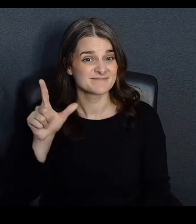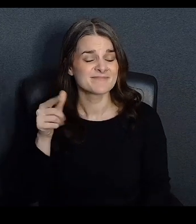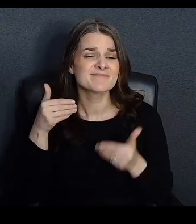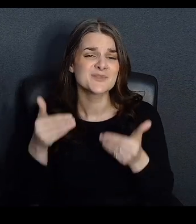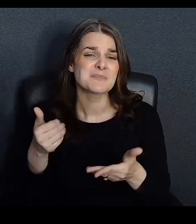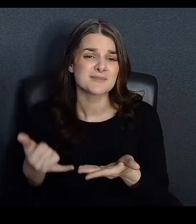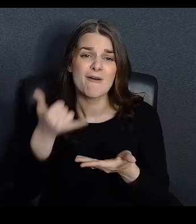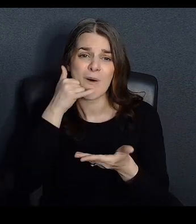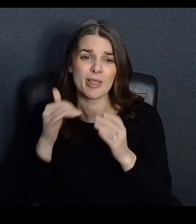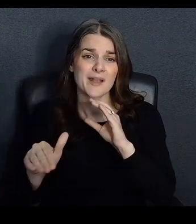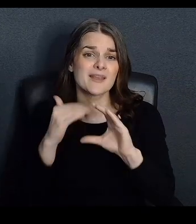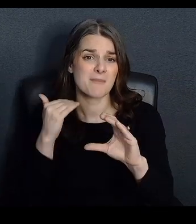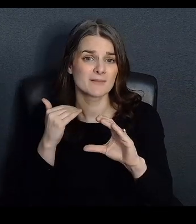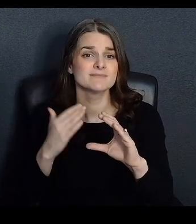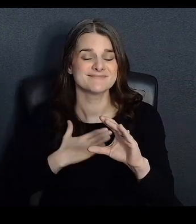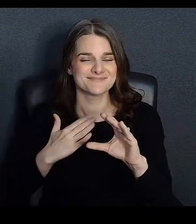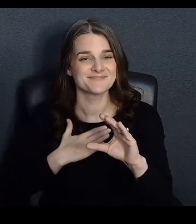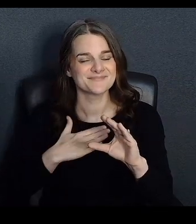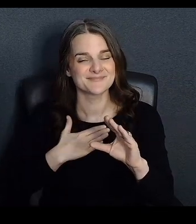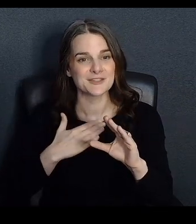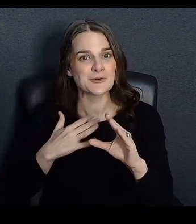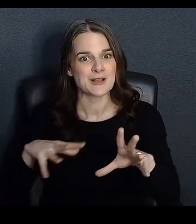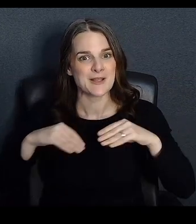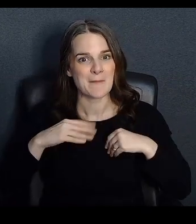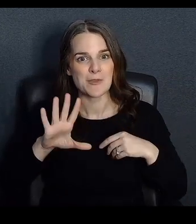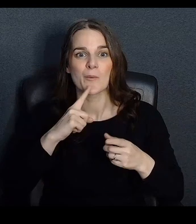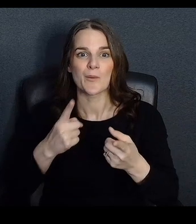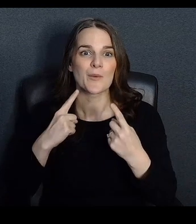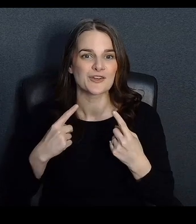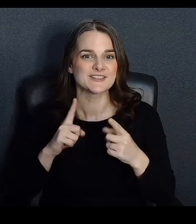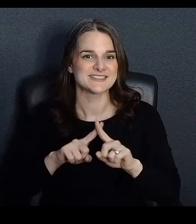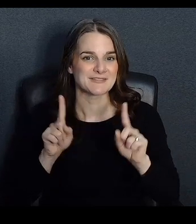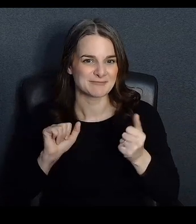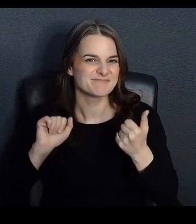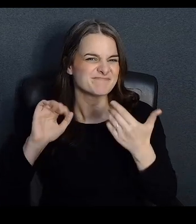feel free to call us or email us. We'd be happy to take your order in a different format,